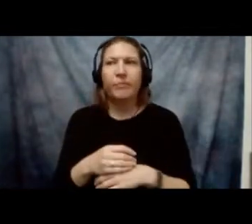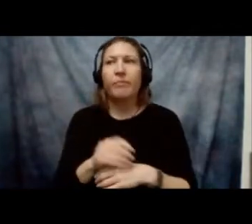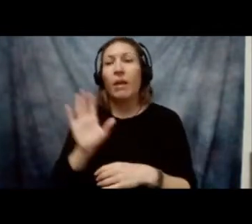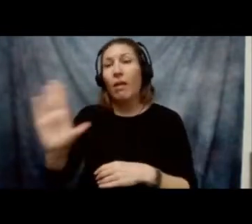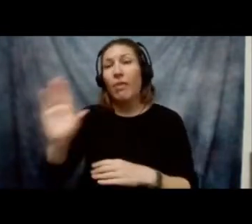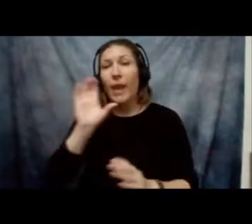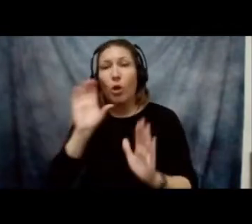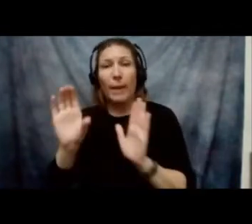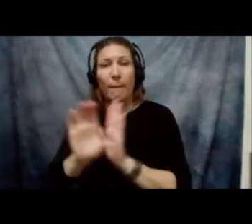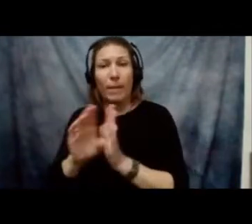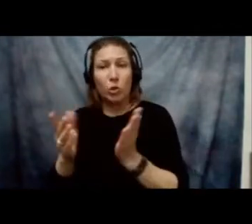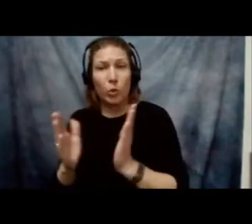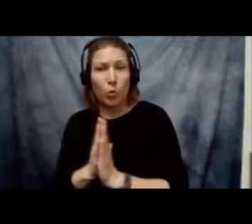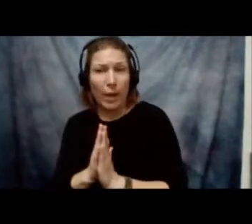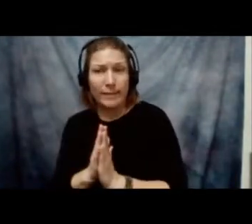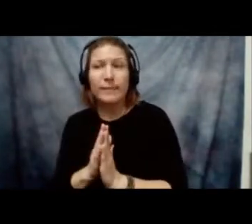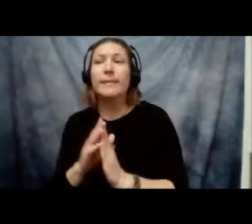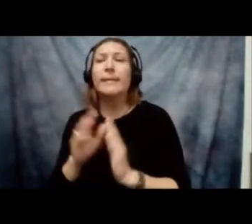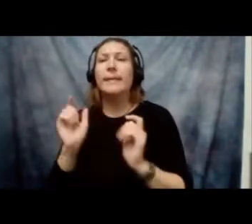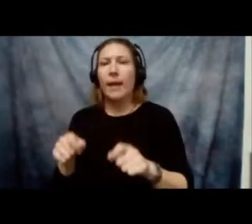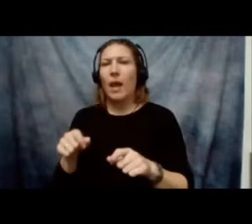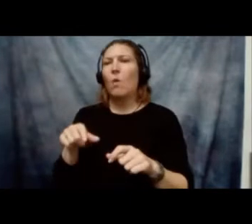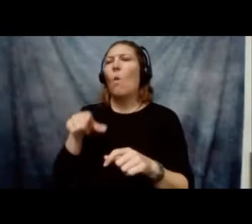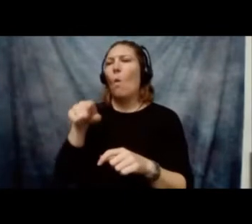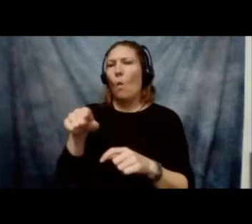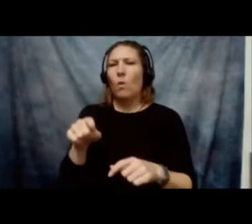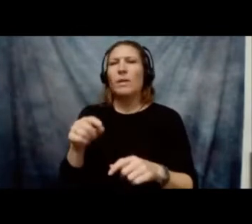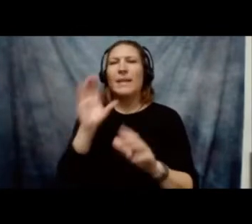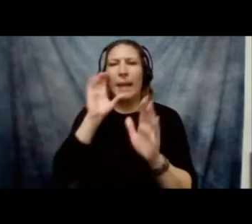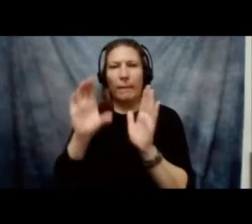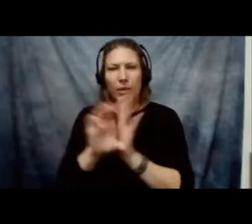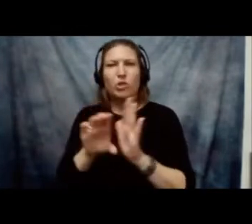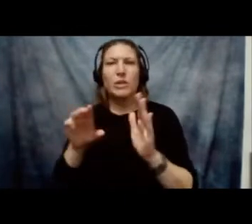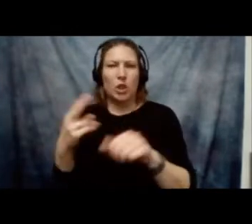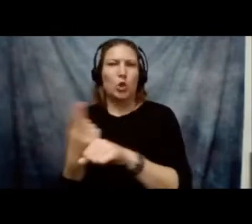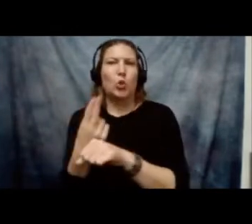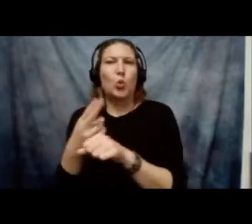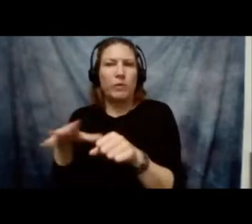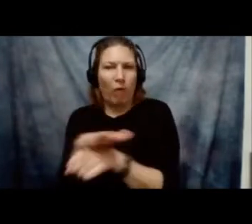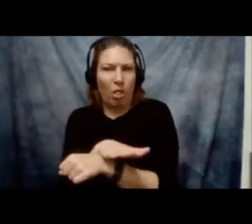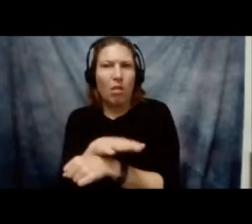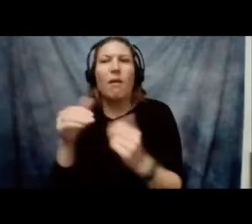have some you know meaning to the to the content and write the alt text for that or help subject